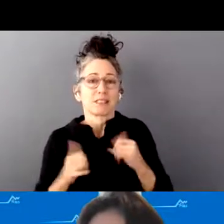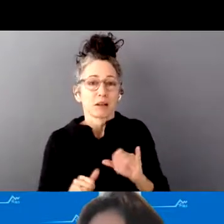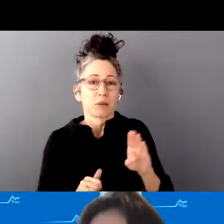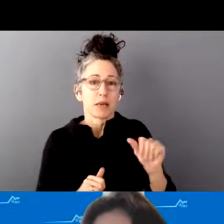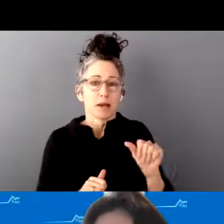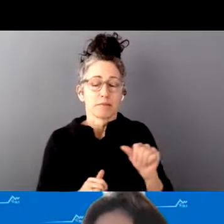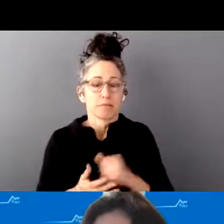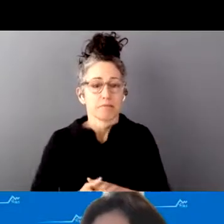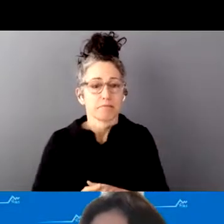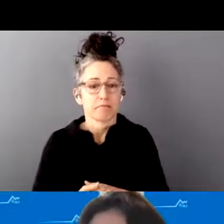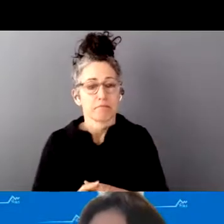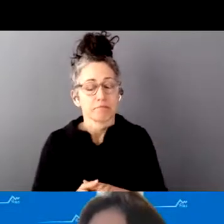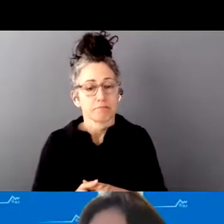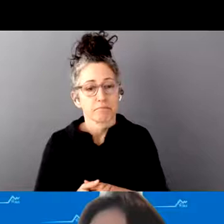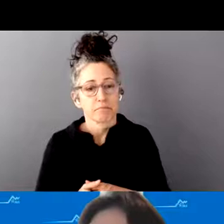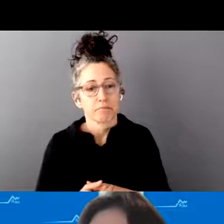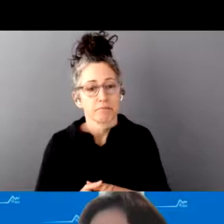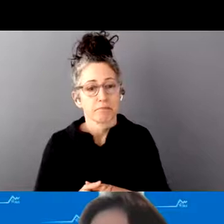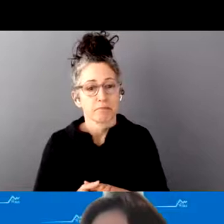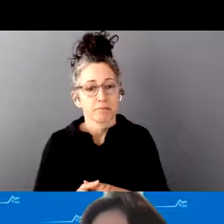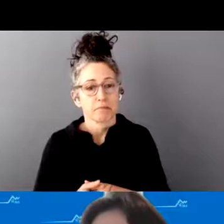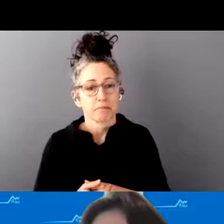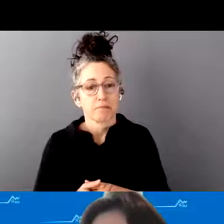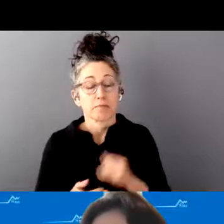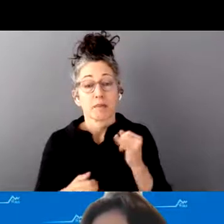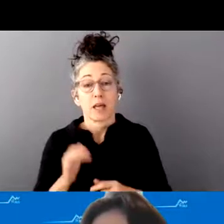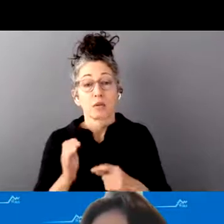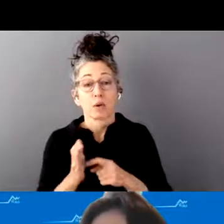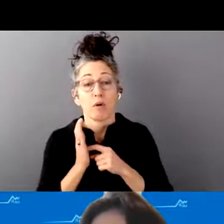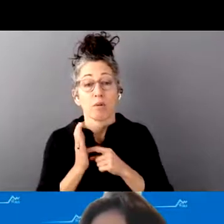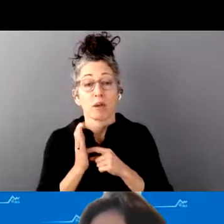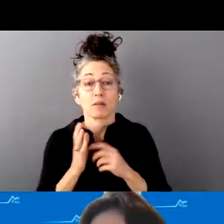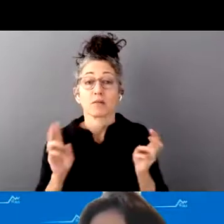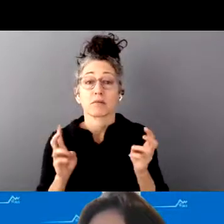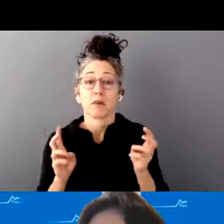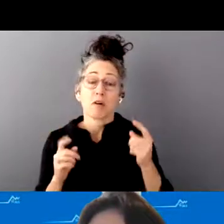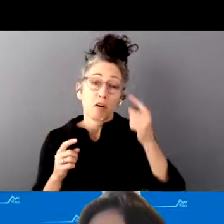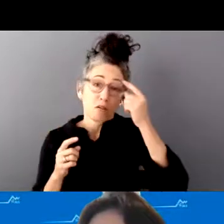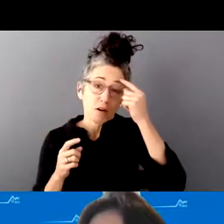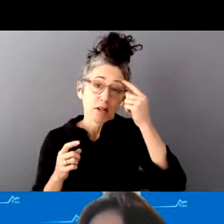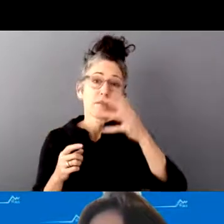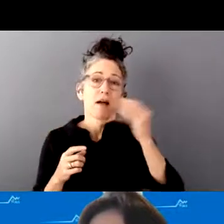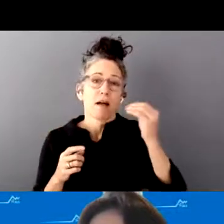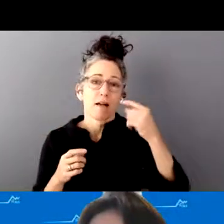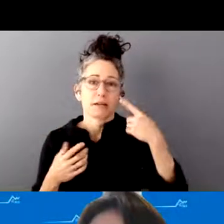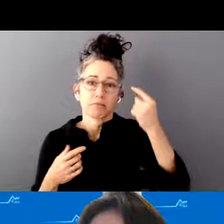we'll discuss is cognitive and mental requirements. These estimates refer to the workers' need to use judgment, make decisions, interact with others, and adapt to changes in a job. Note that the ORS defines telework based on permanent changes as opposed to